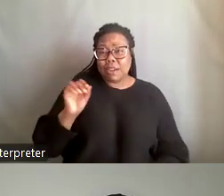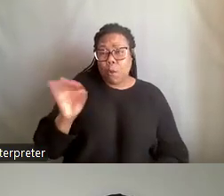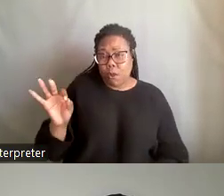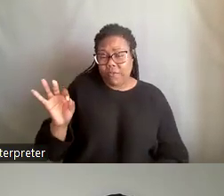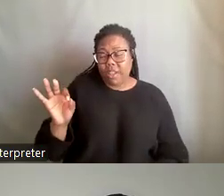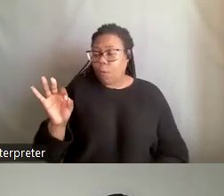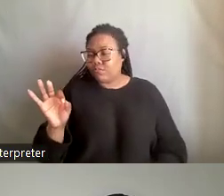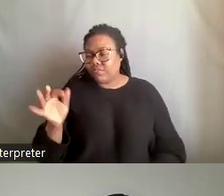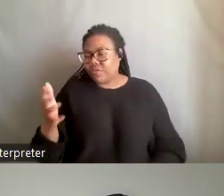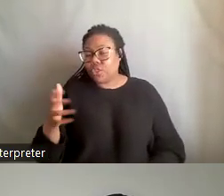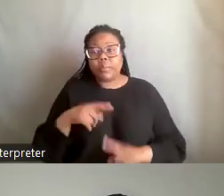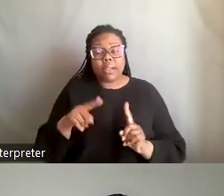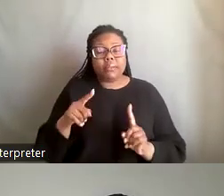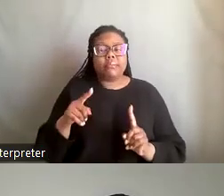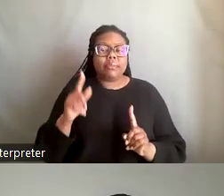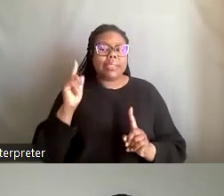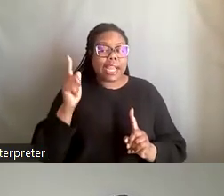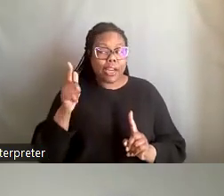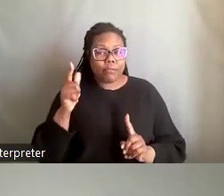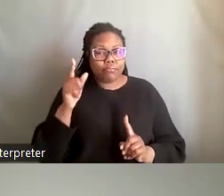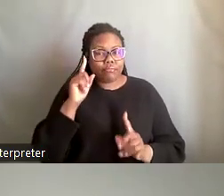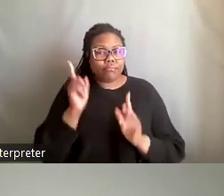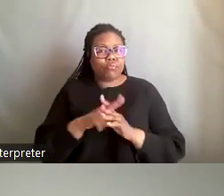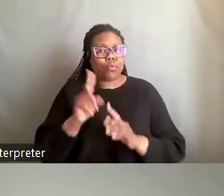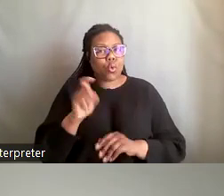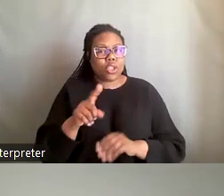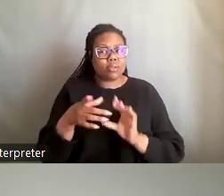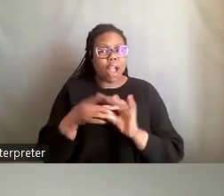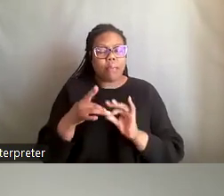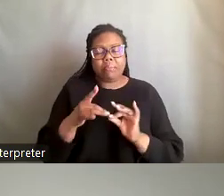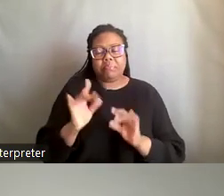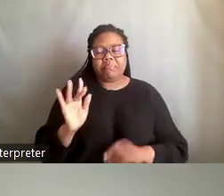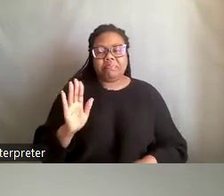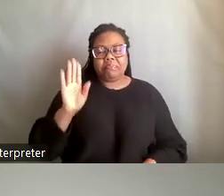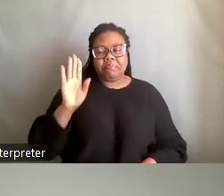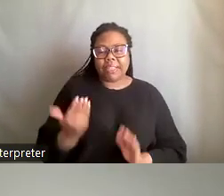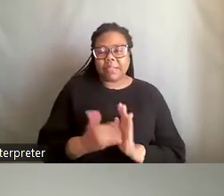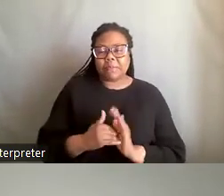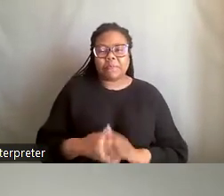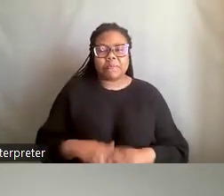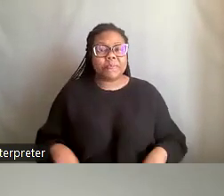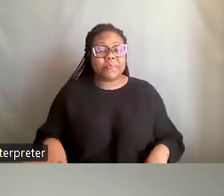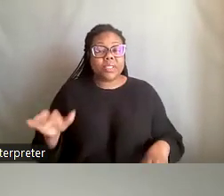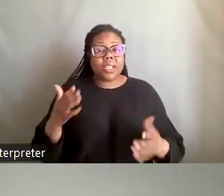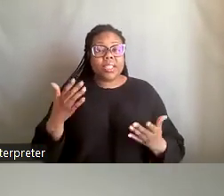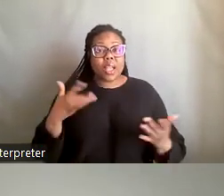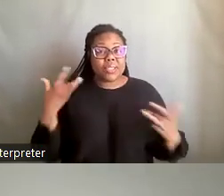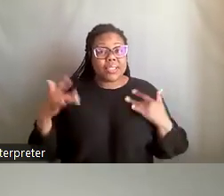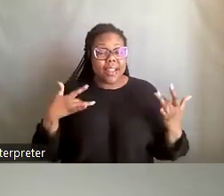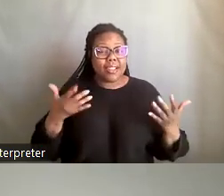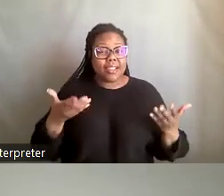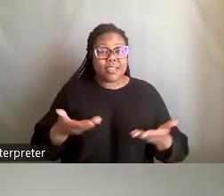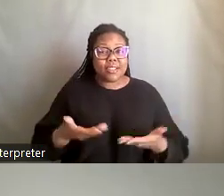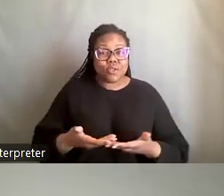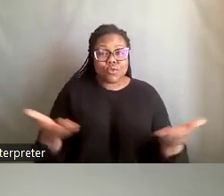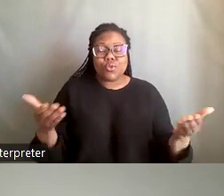Feel free to raise that again later. All right. So I'm so